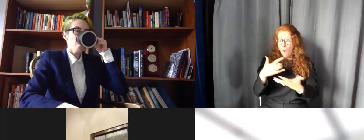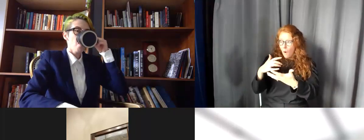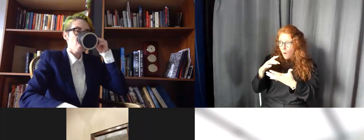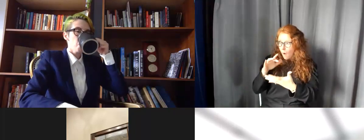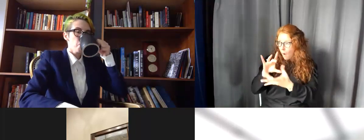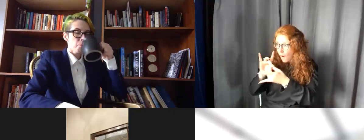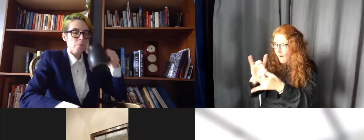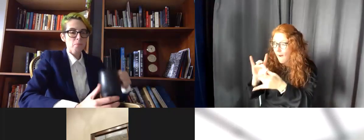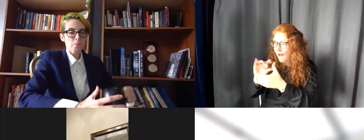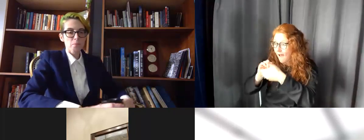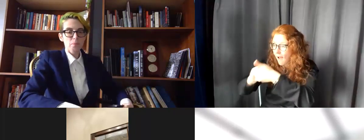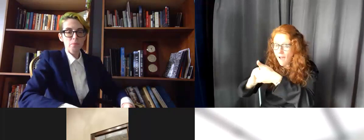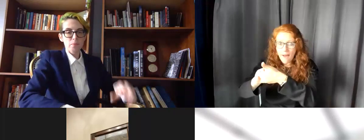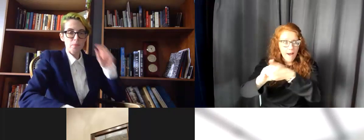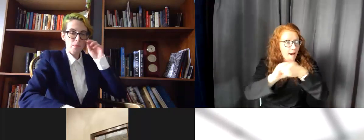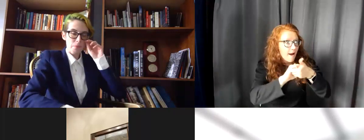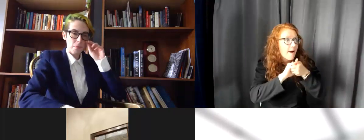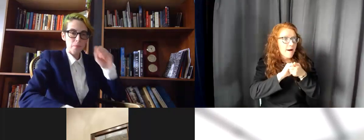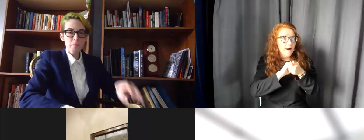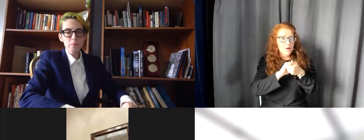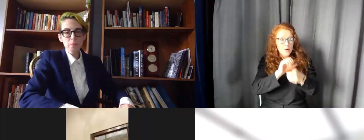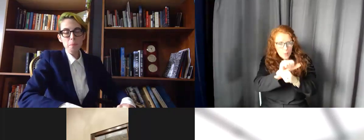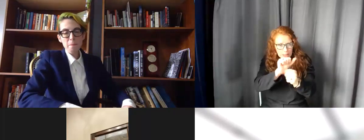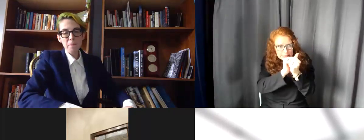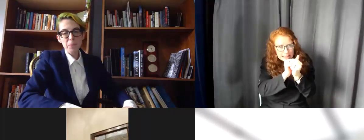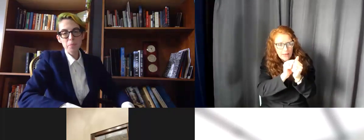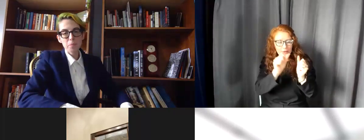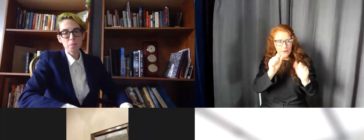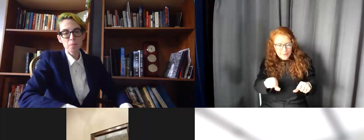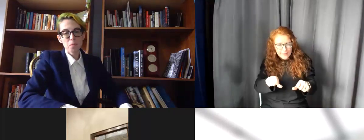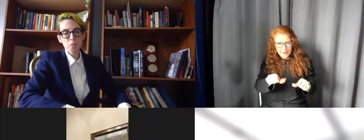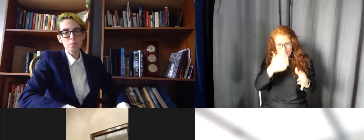Jordan Radford: create something that's going to work for everyone, because and you're on this